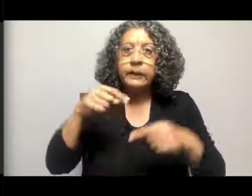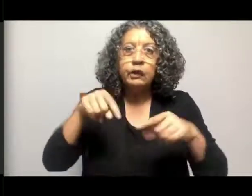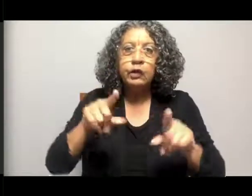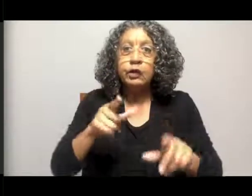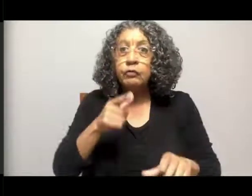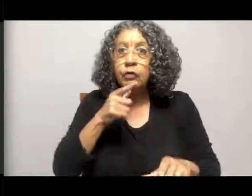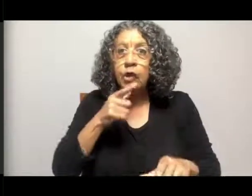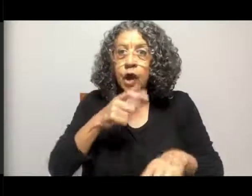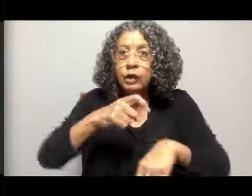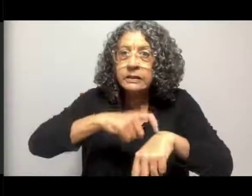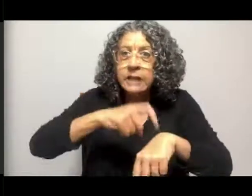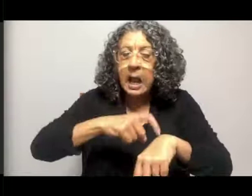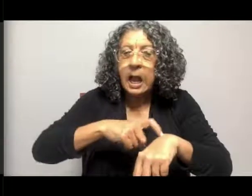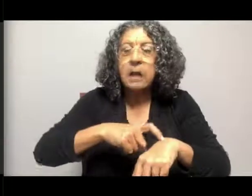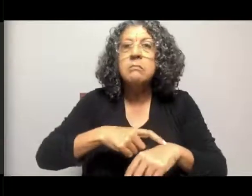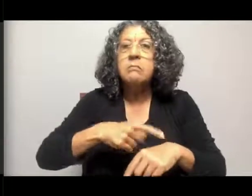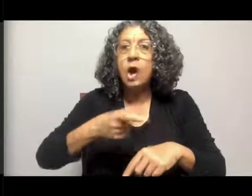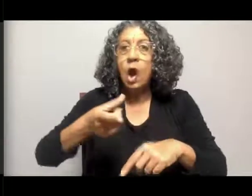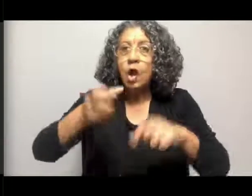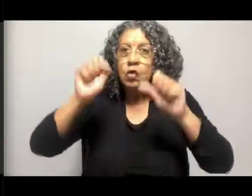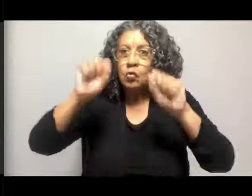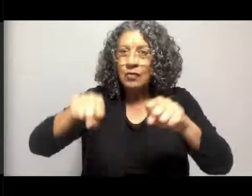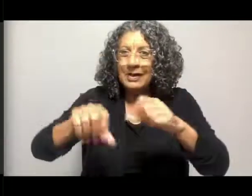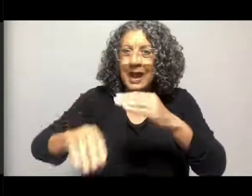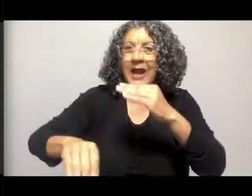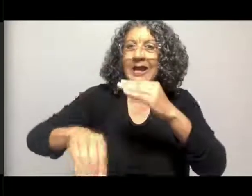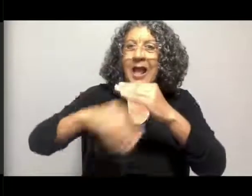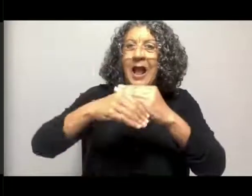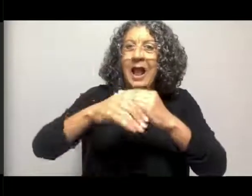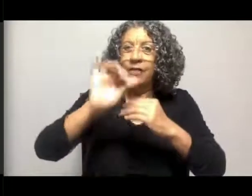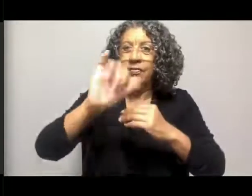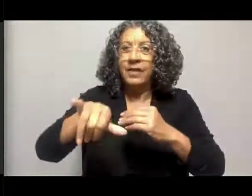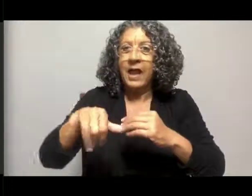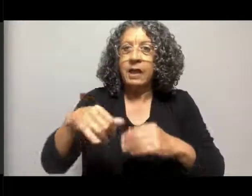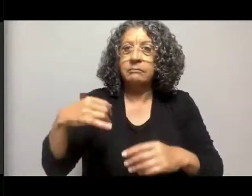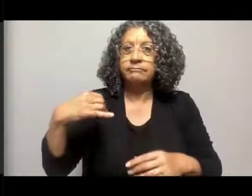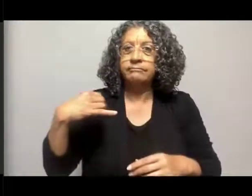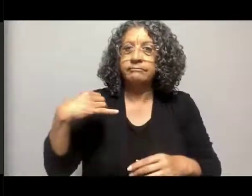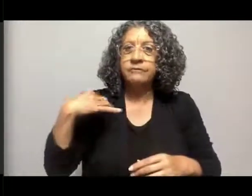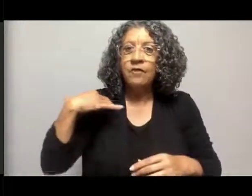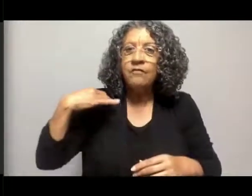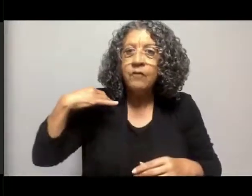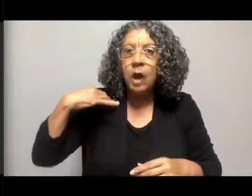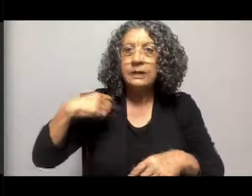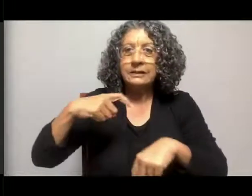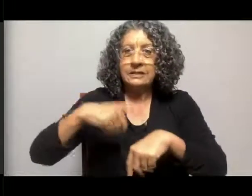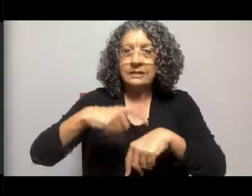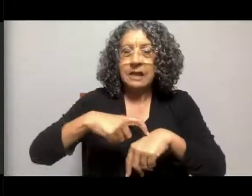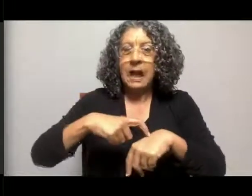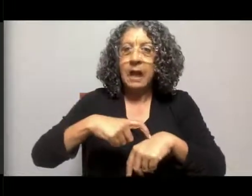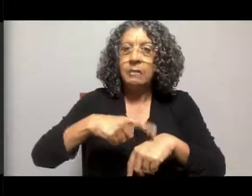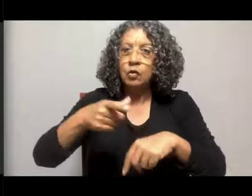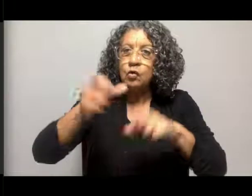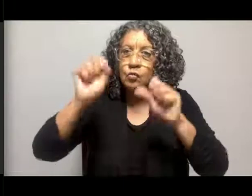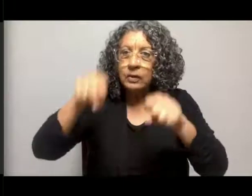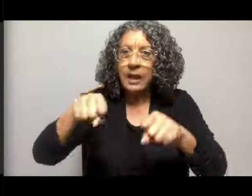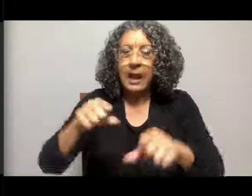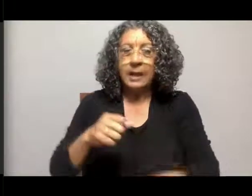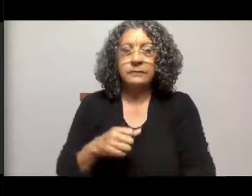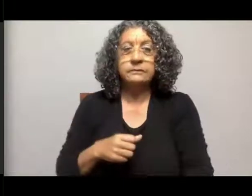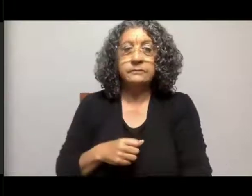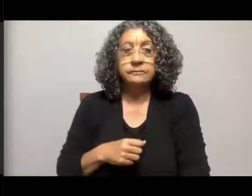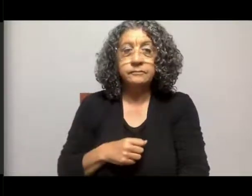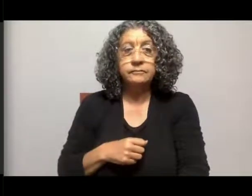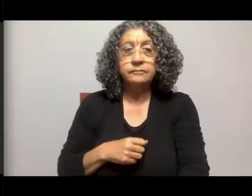class trips or you help with the kids during lunchtime you could add that as volunteer time.